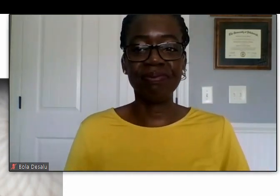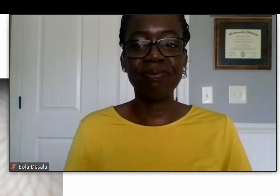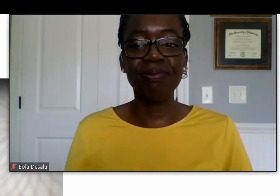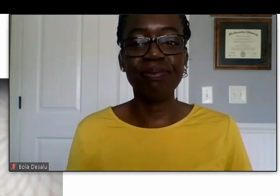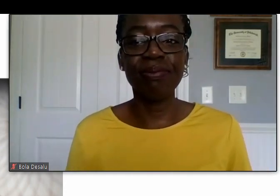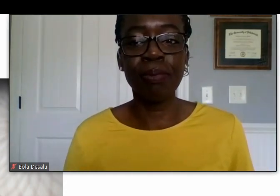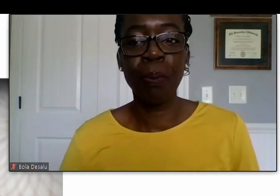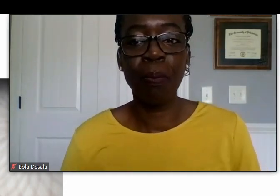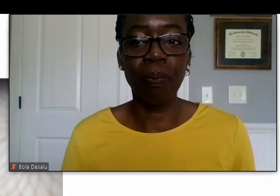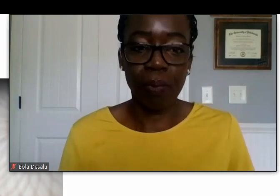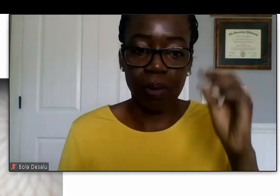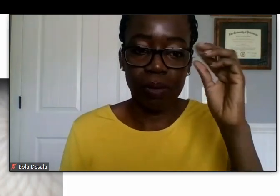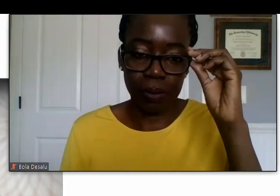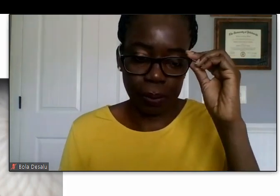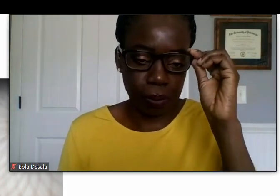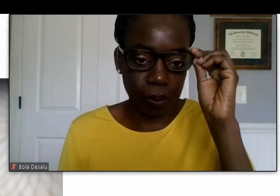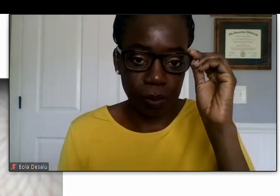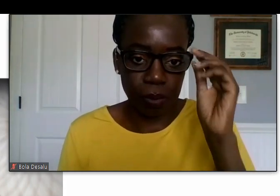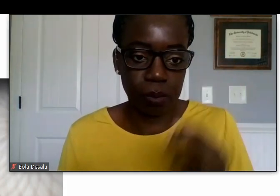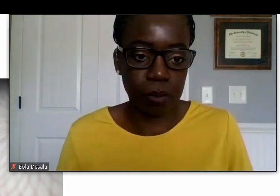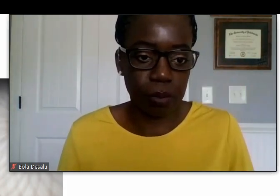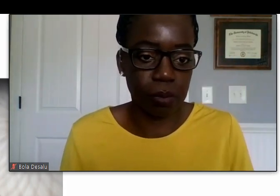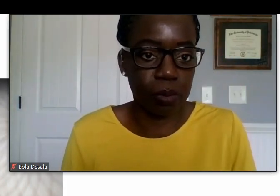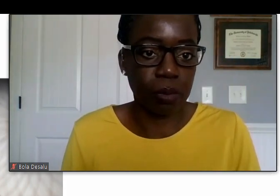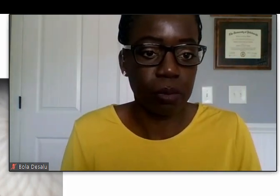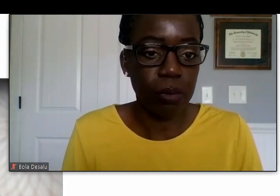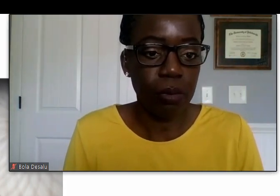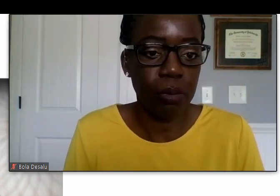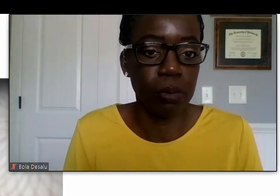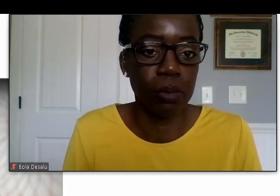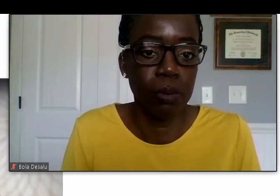If we can go ahead and press play the video.